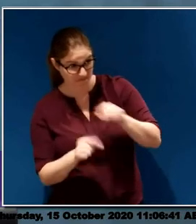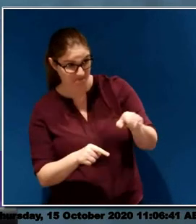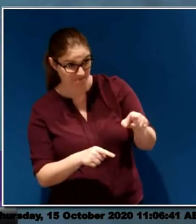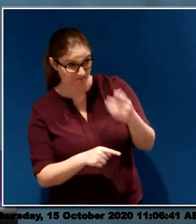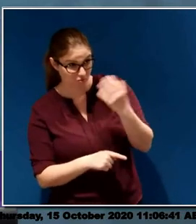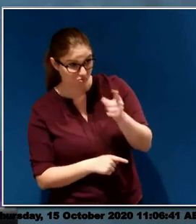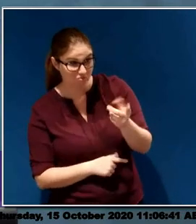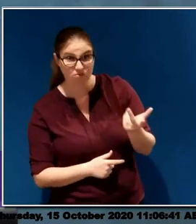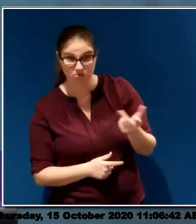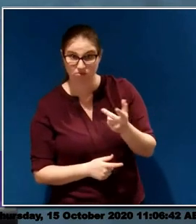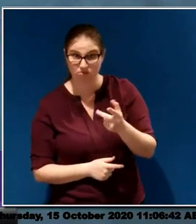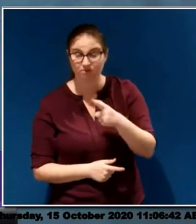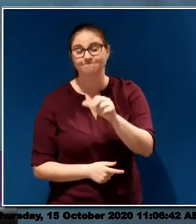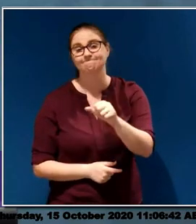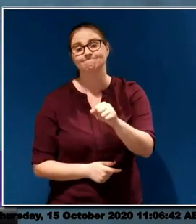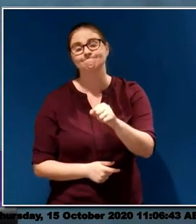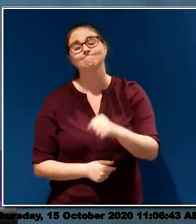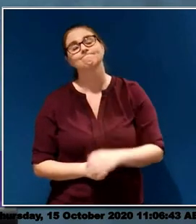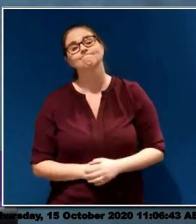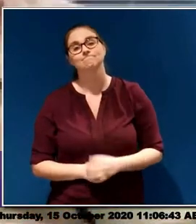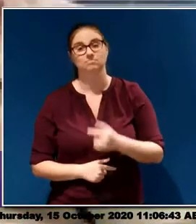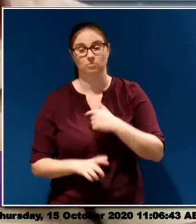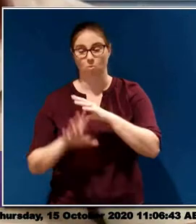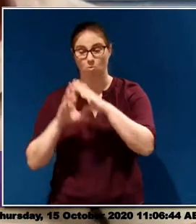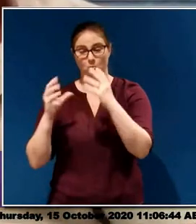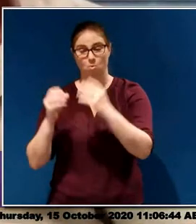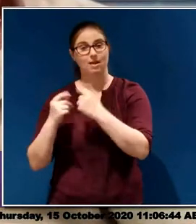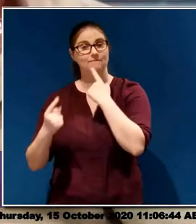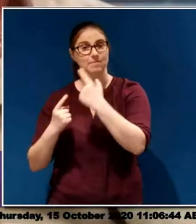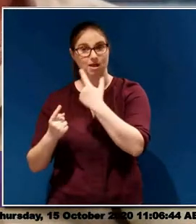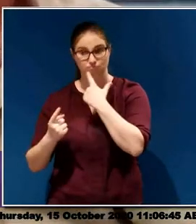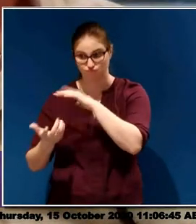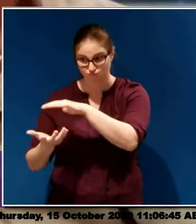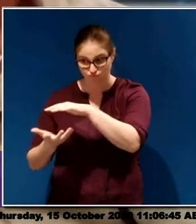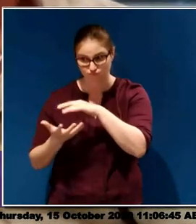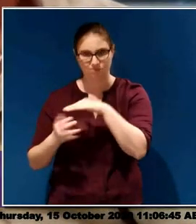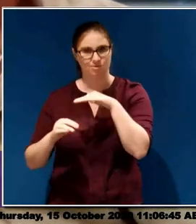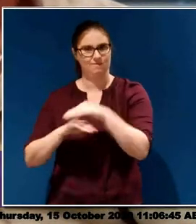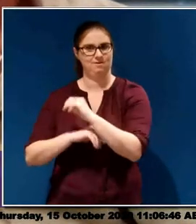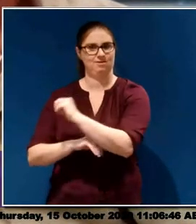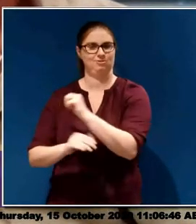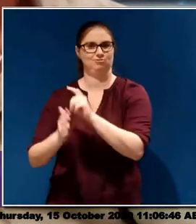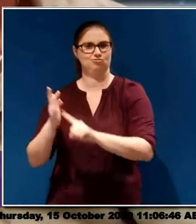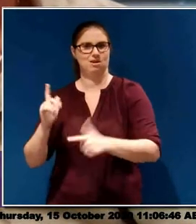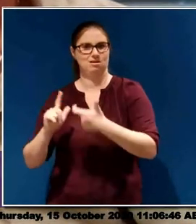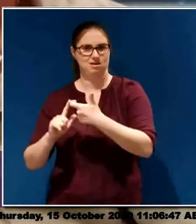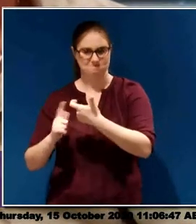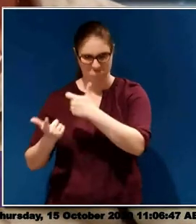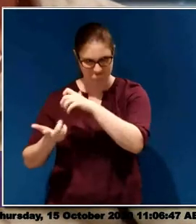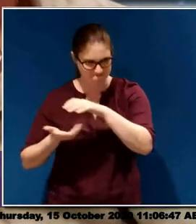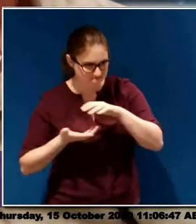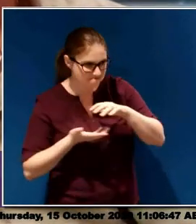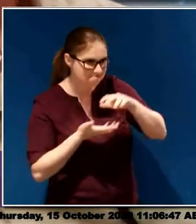I took all the information that I had about Jack to the school and asked for a meeting.